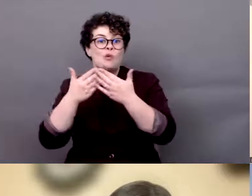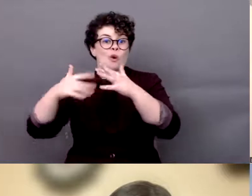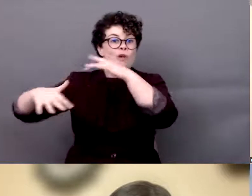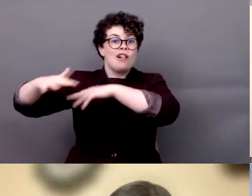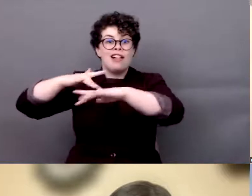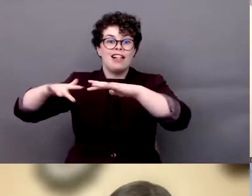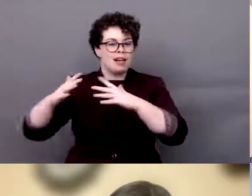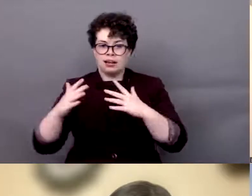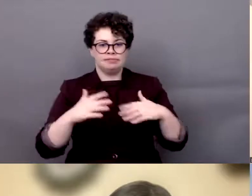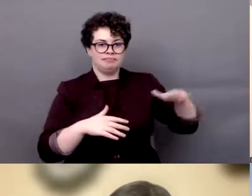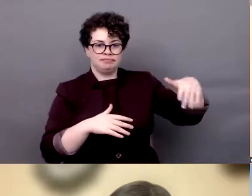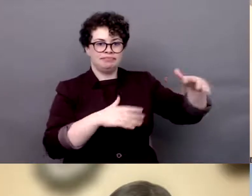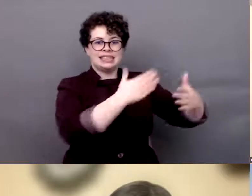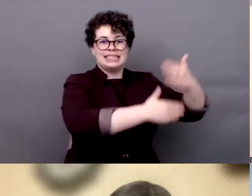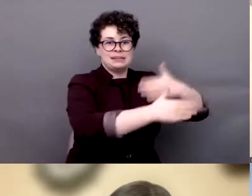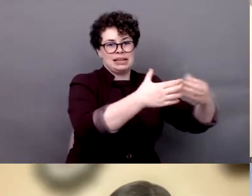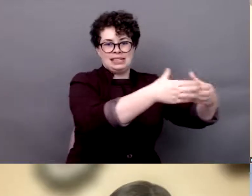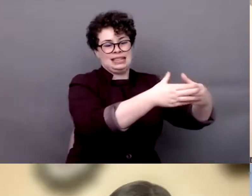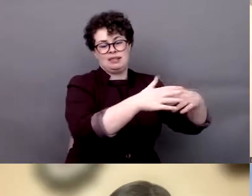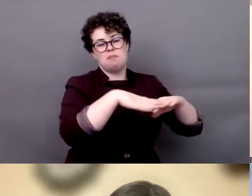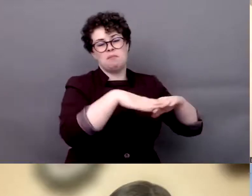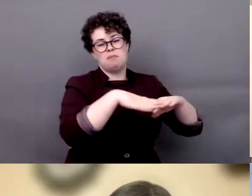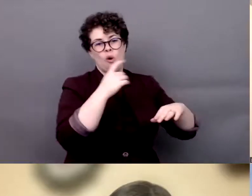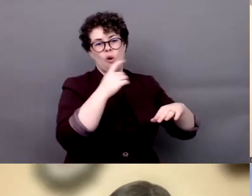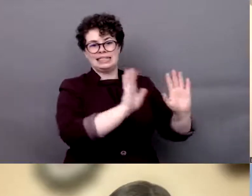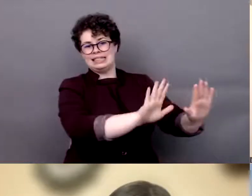special schools, schools that should be